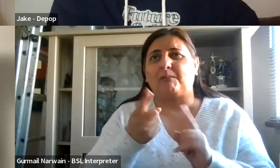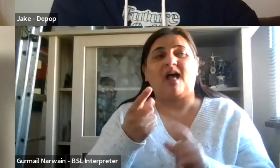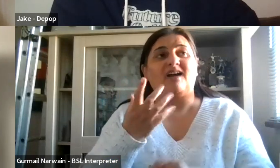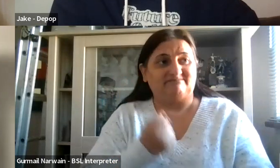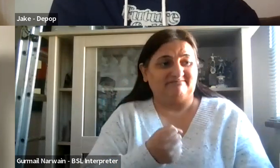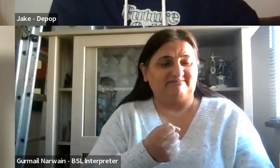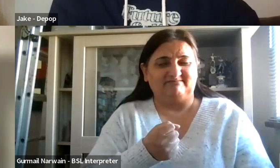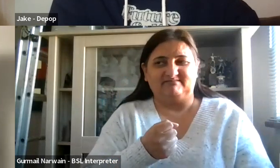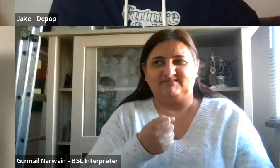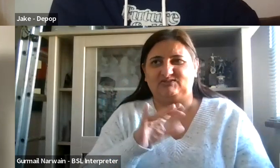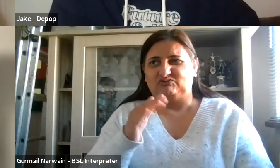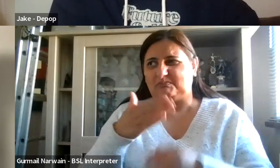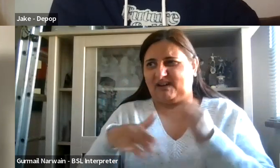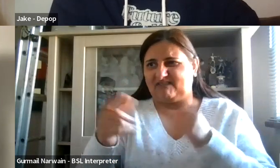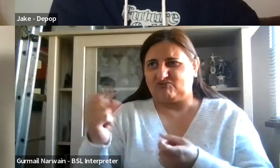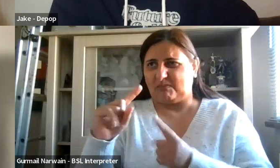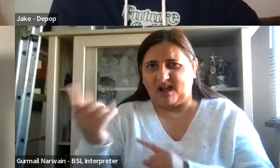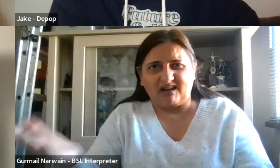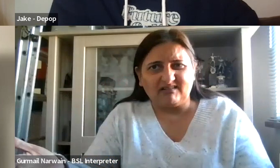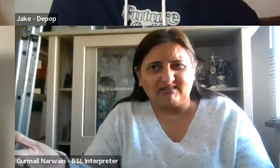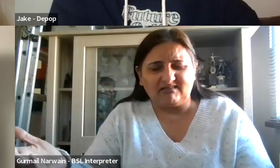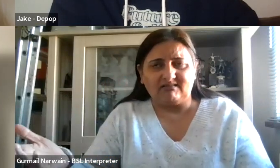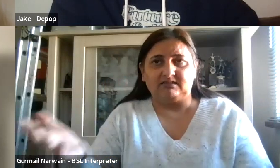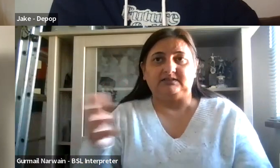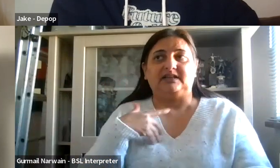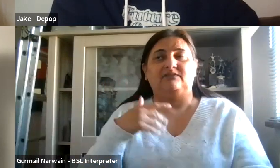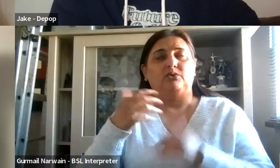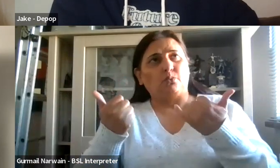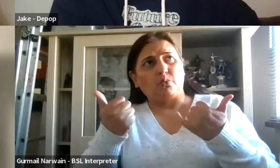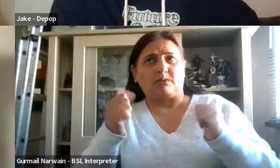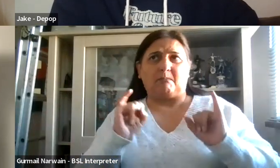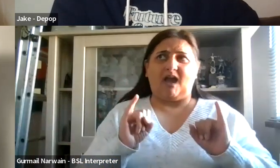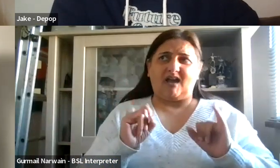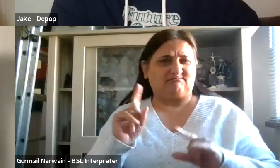better when whether it's as you say, whether it's constructive, you know, some points,